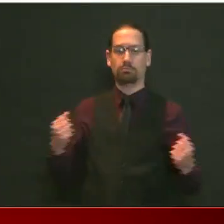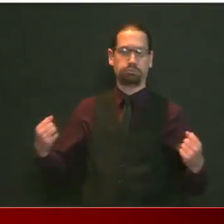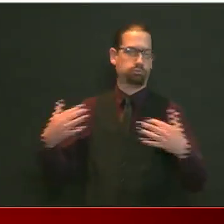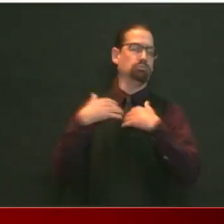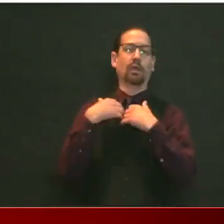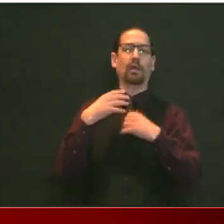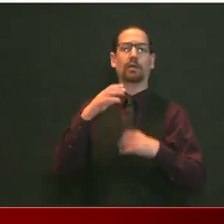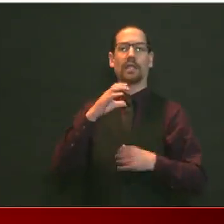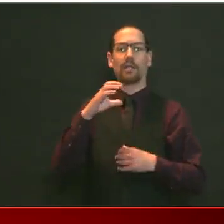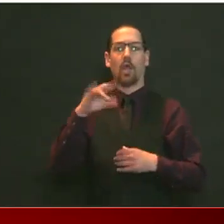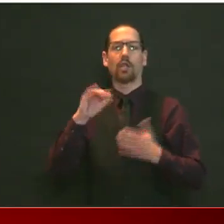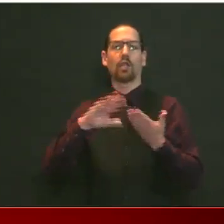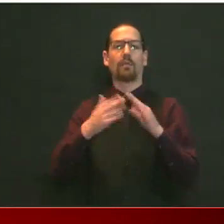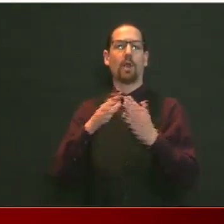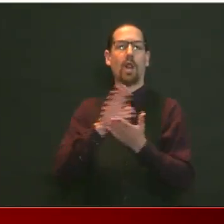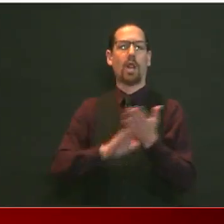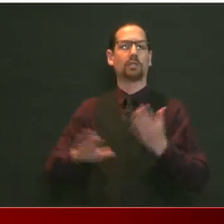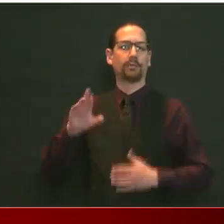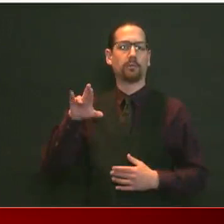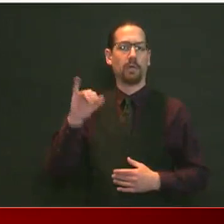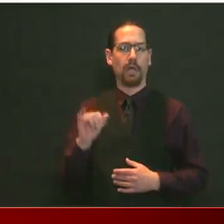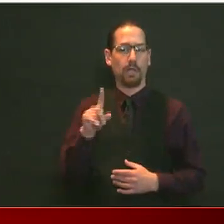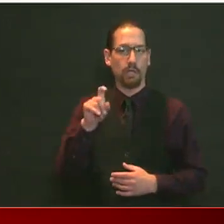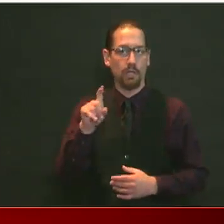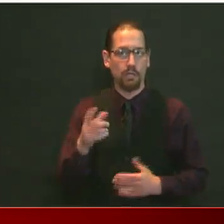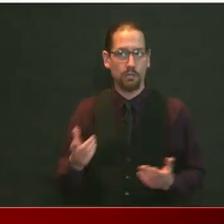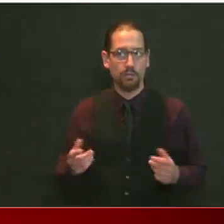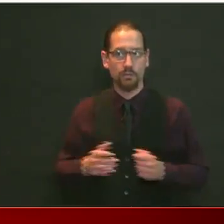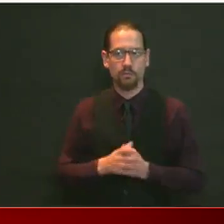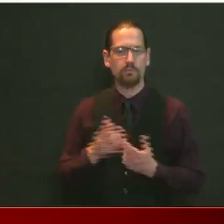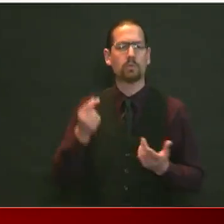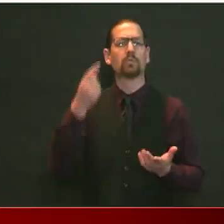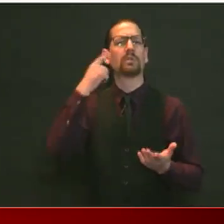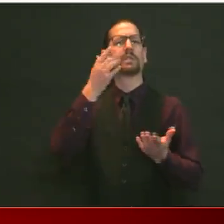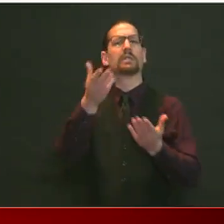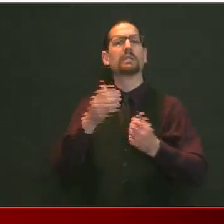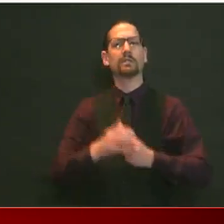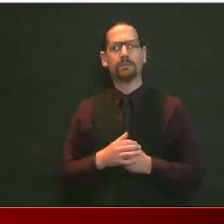PREPARED FOR A WAVE OF STUDENTS AND WHERE DOES YOUR PROMISE